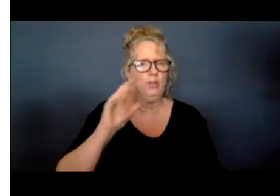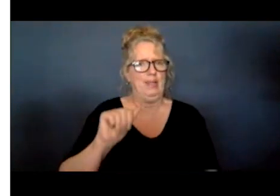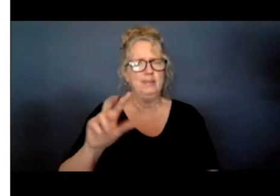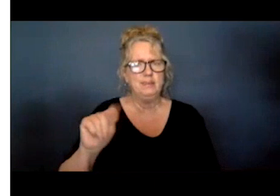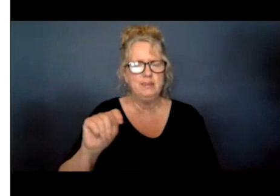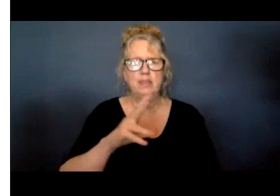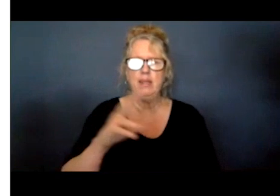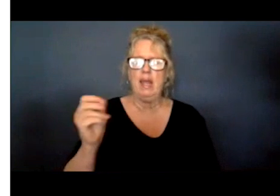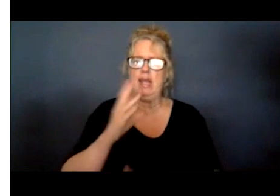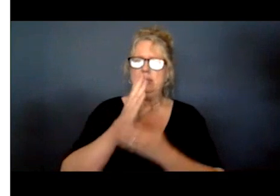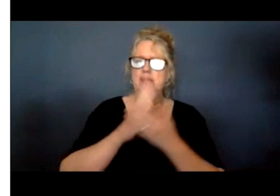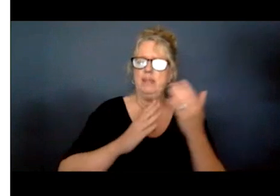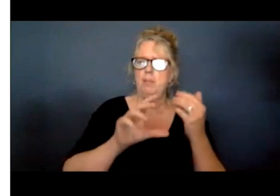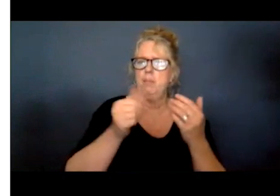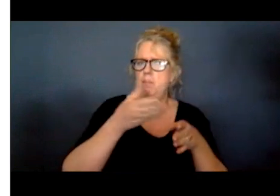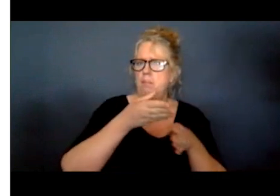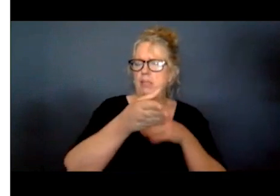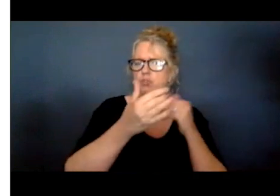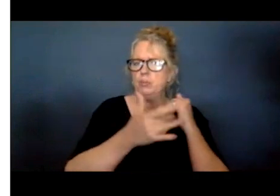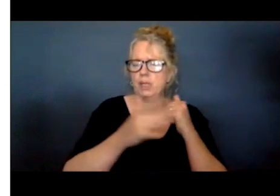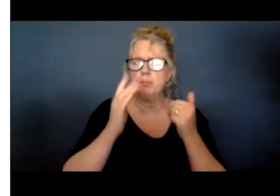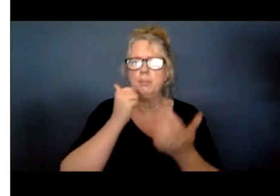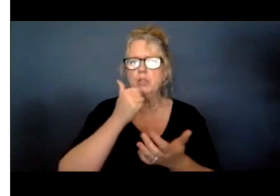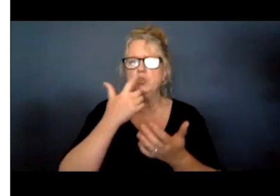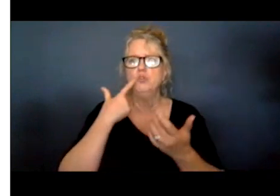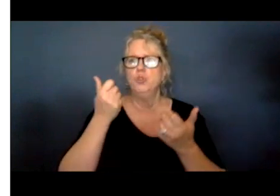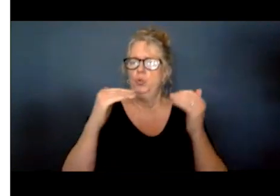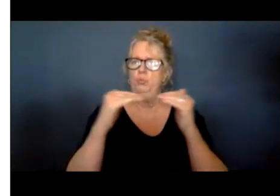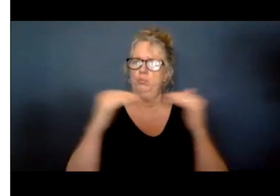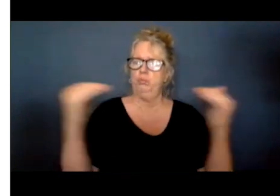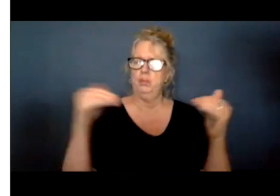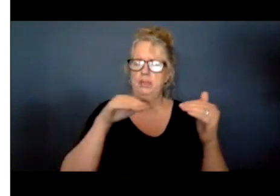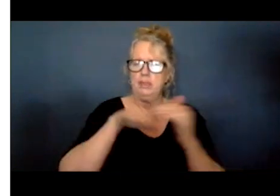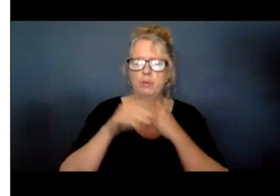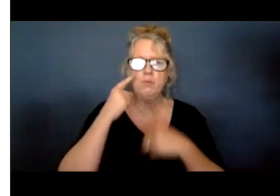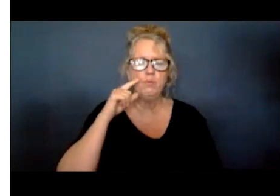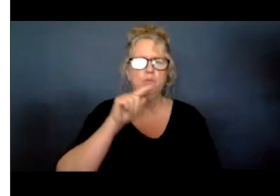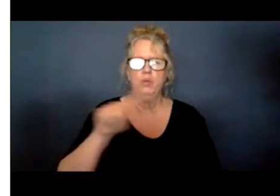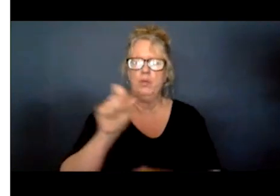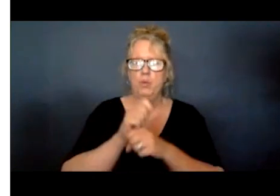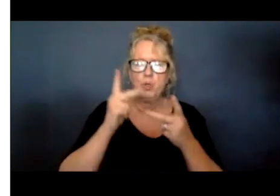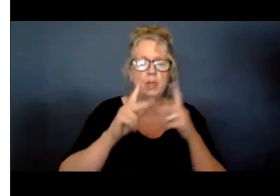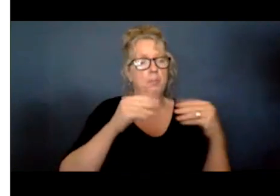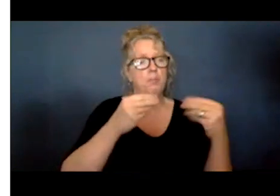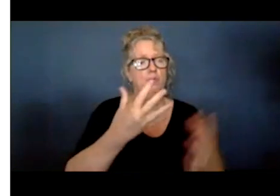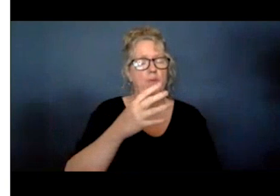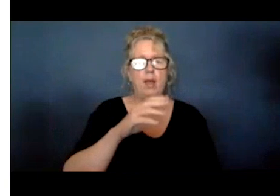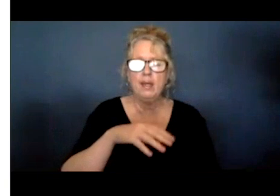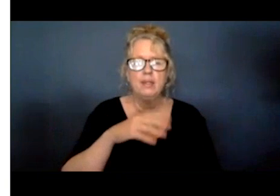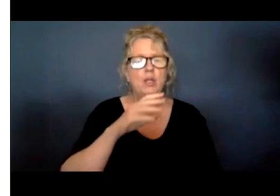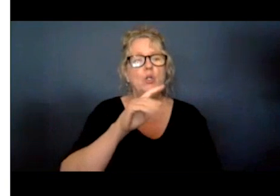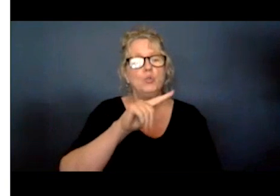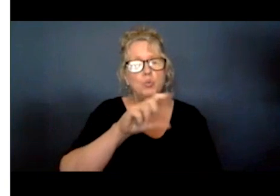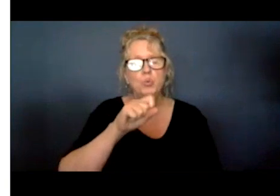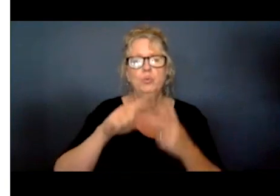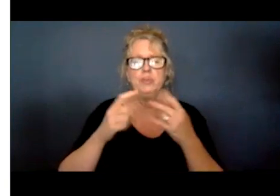some mainstream technologies leveling the playing field in the workplace? They provide individuals with tools and strategies to navigate their environments